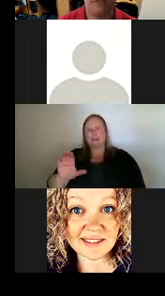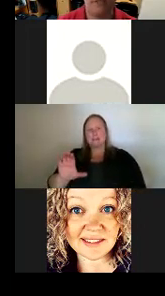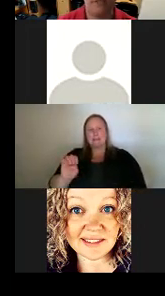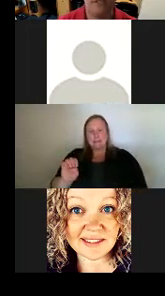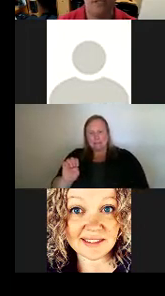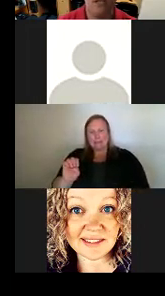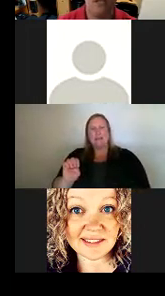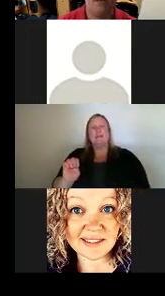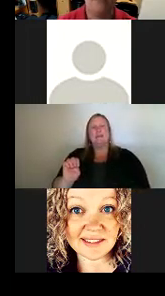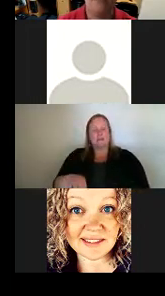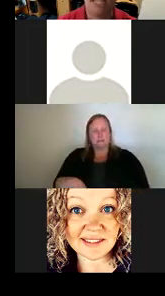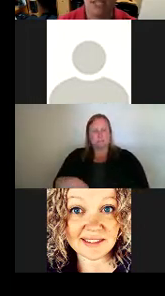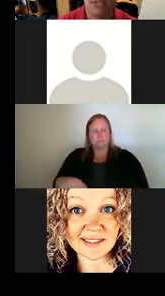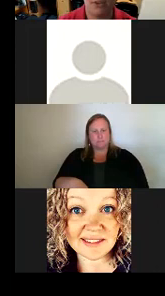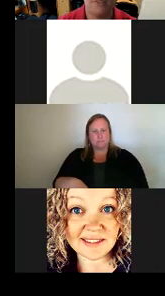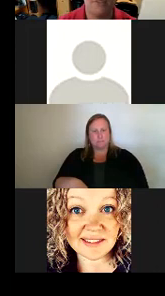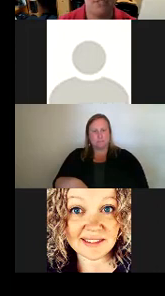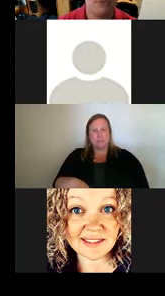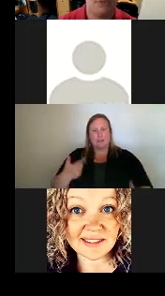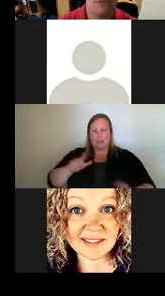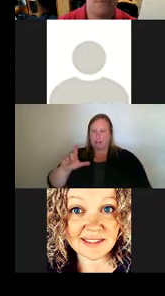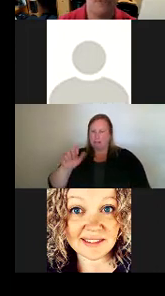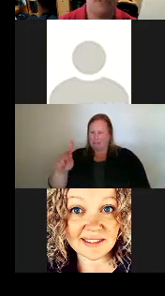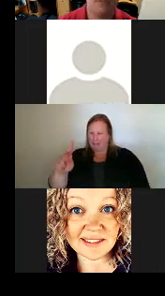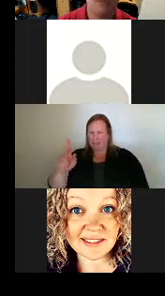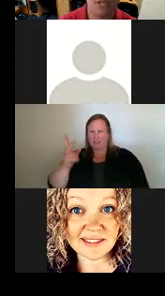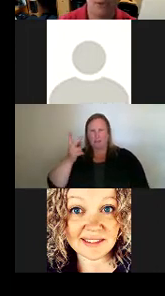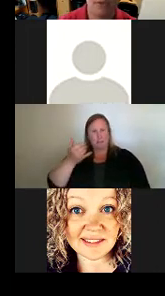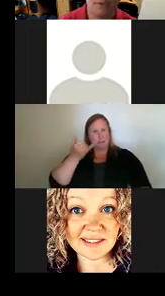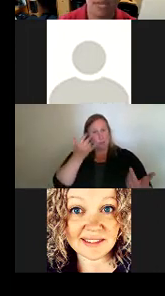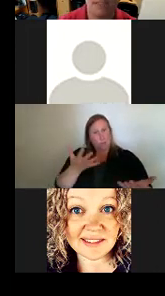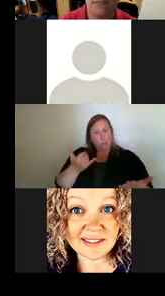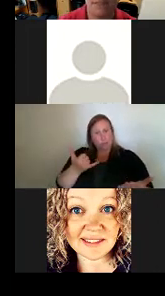I HAVE A LINK TO LEARN ABOUT THE SMART READER FROM ENHANCED